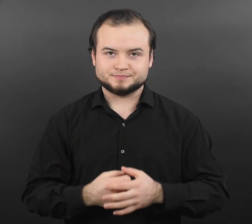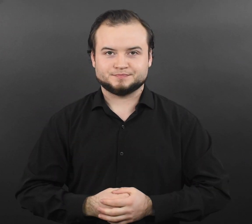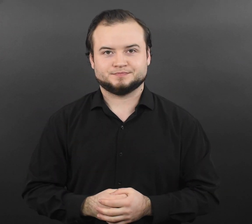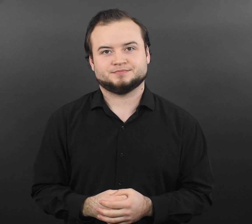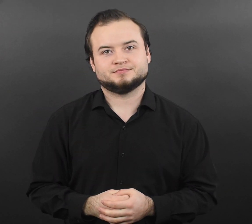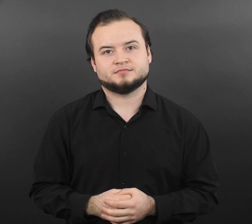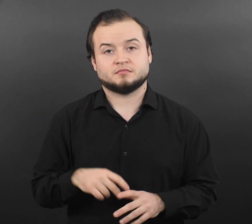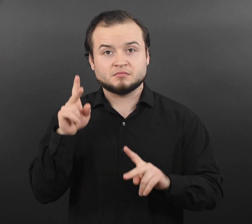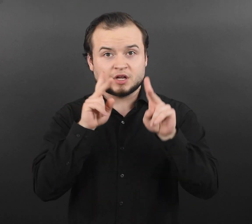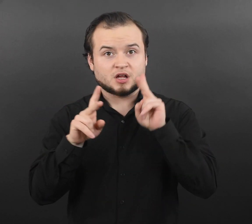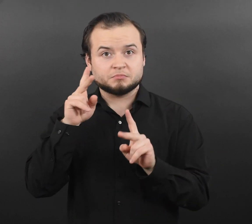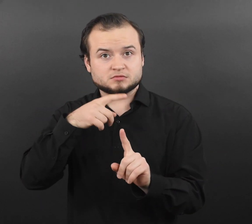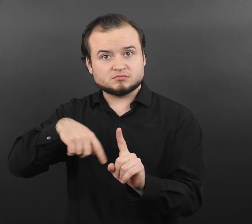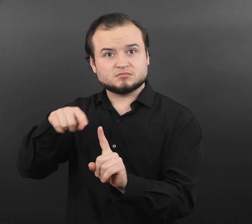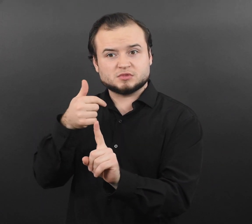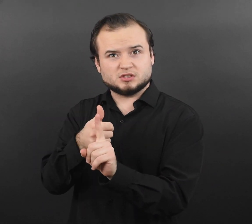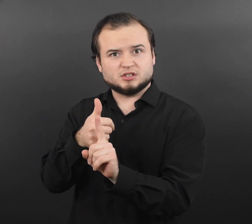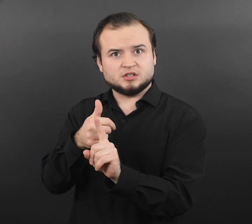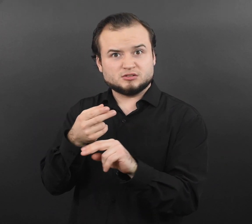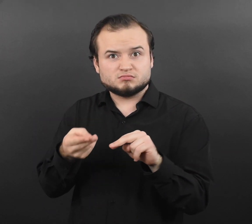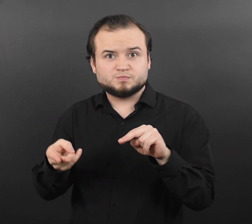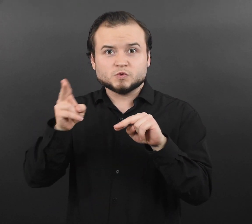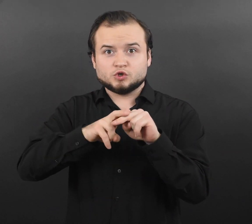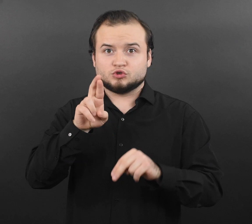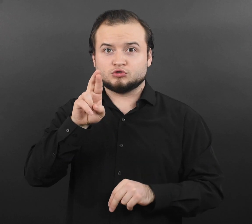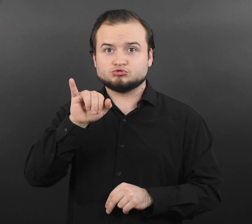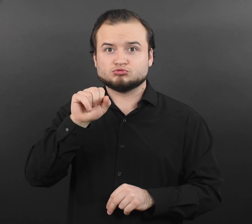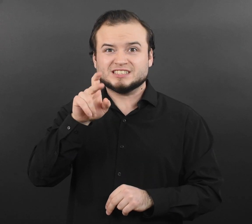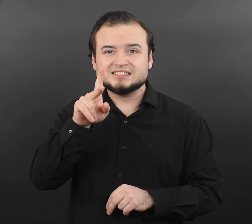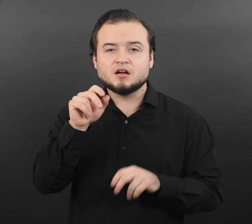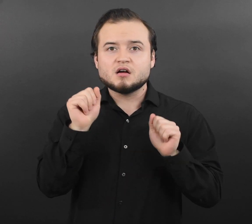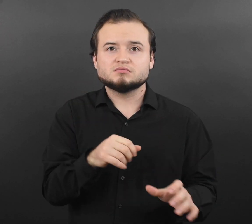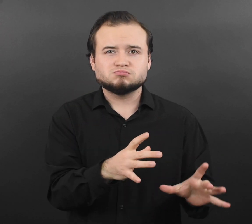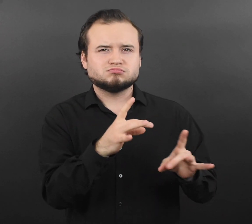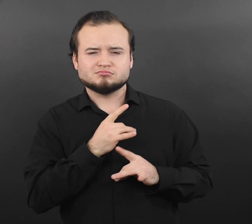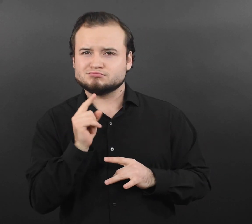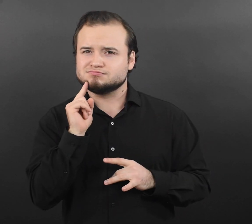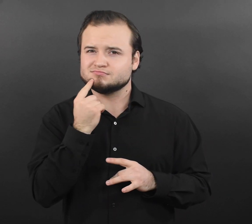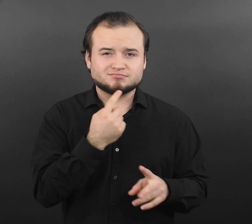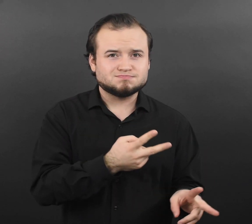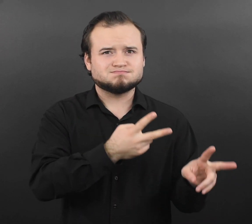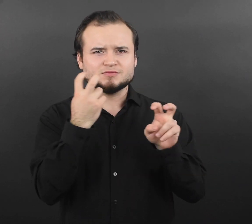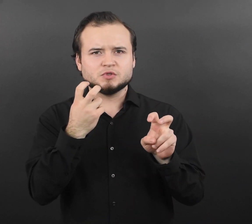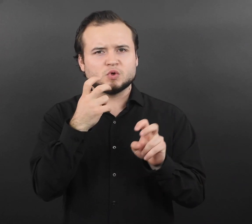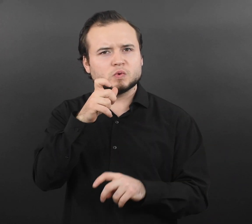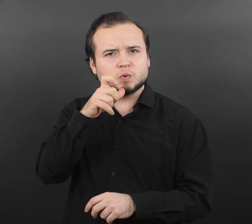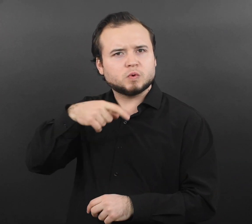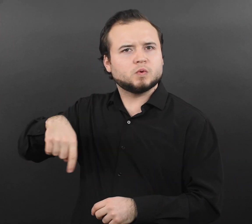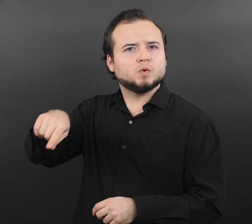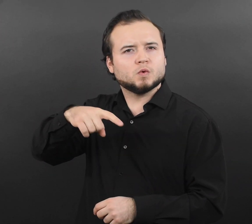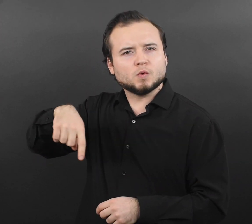People who are at increased risk for severe disease include older adults and those who have